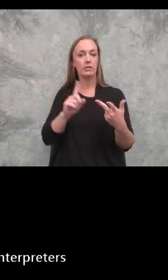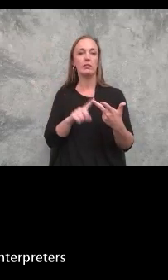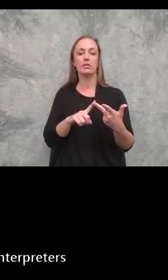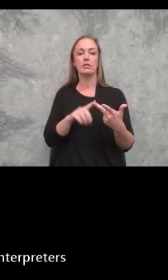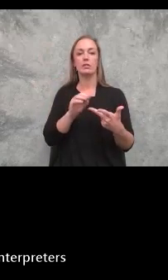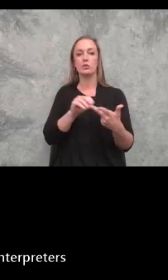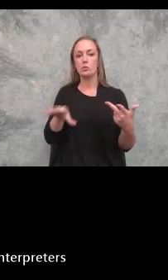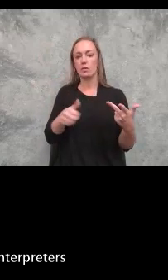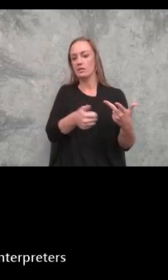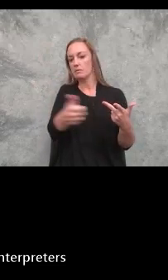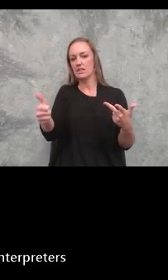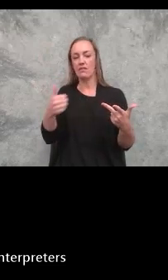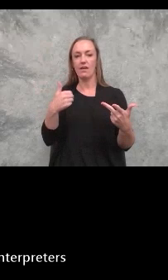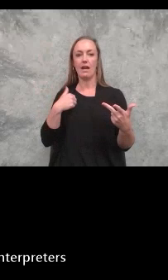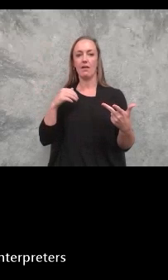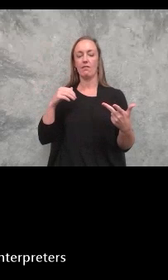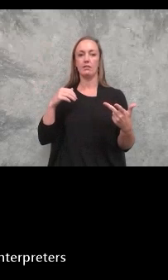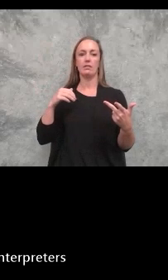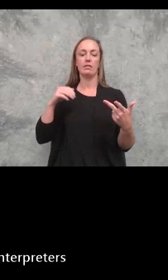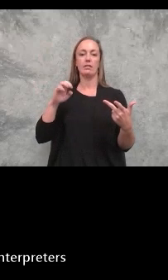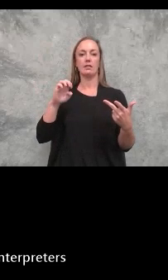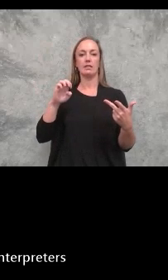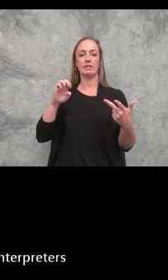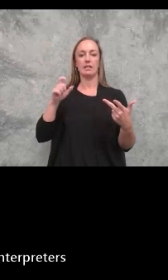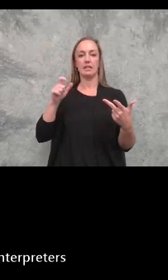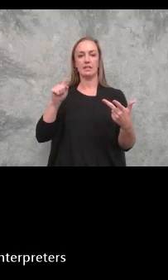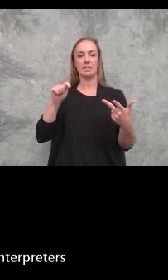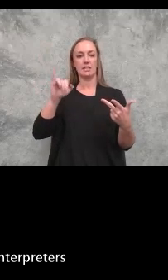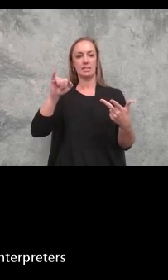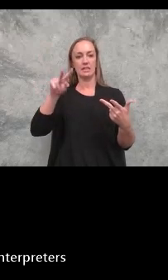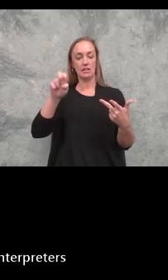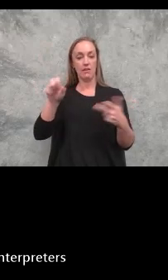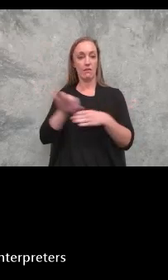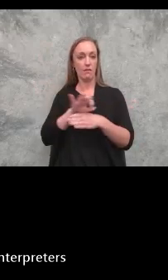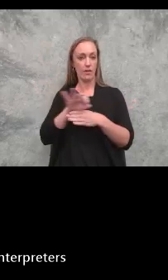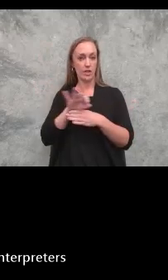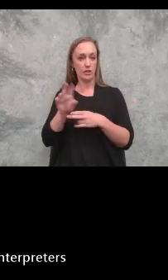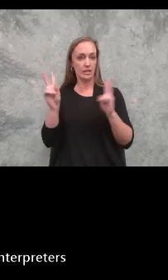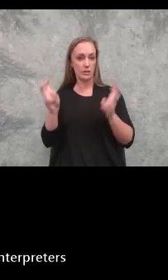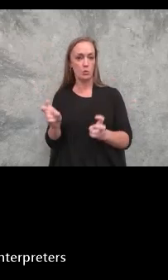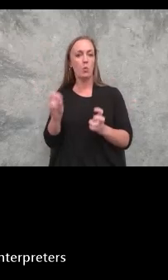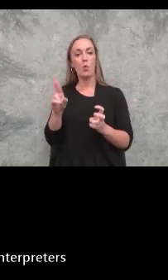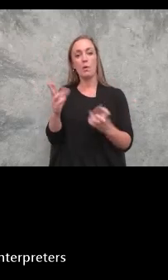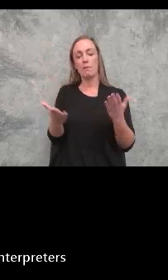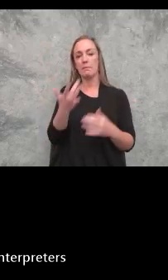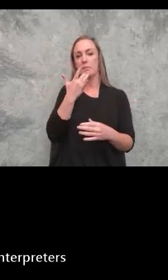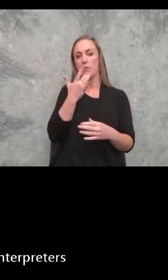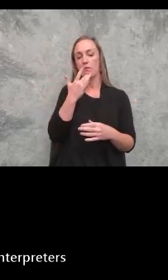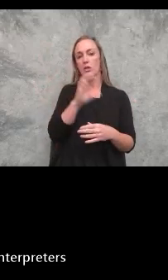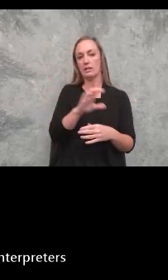students who have executive function issues or just prefer to use captions. Turn on captions when